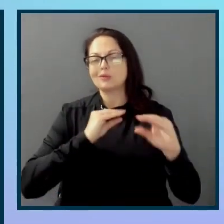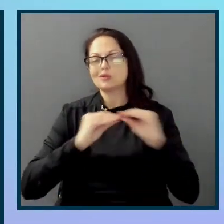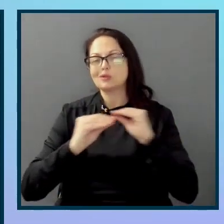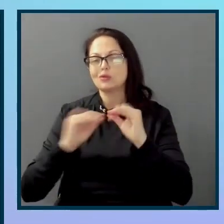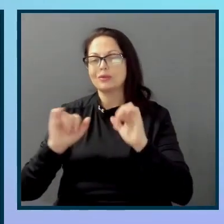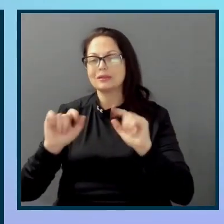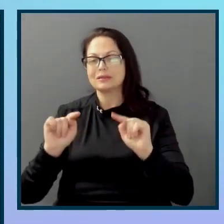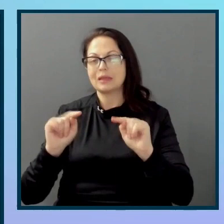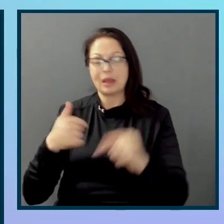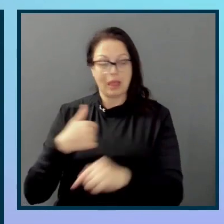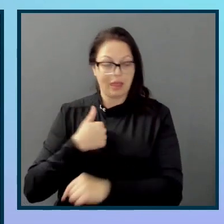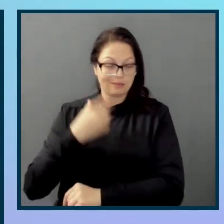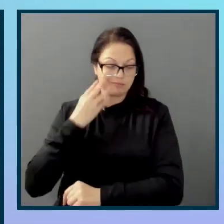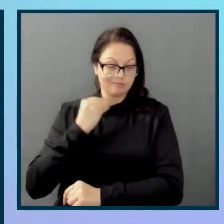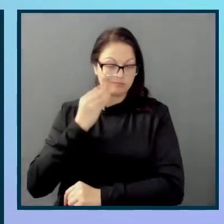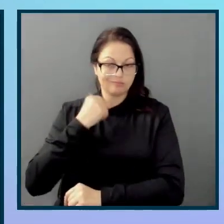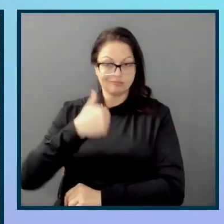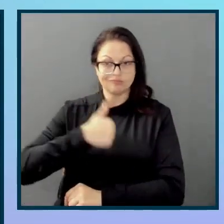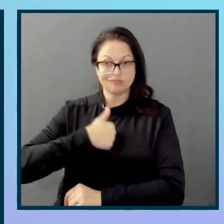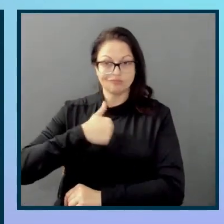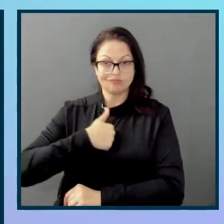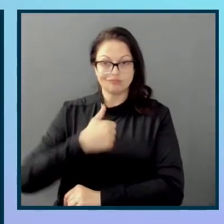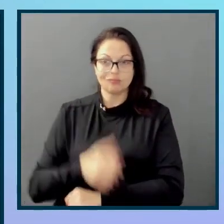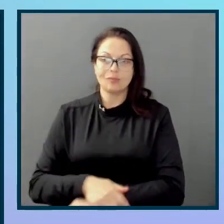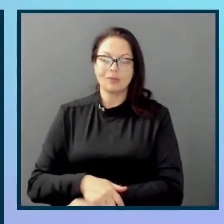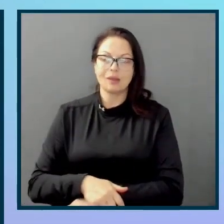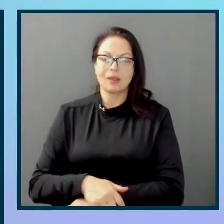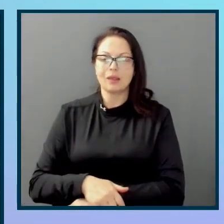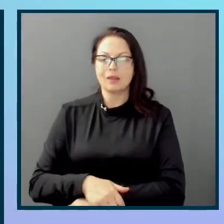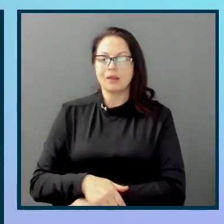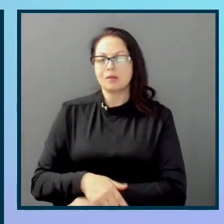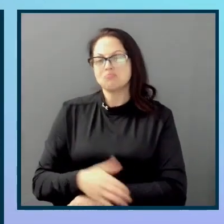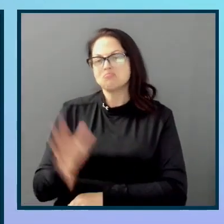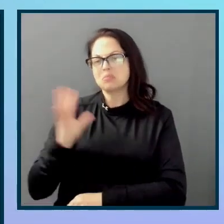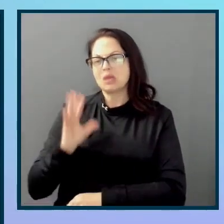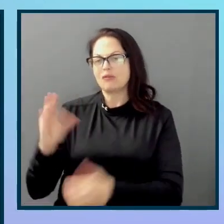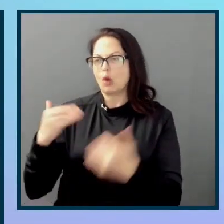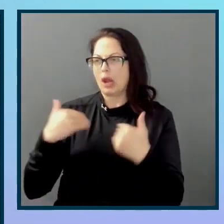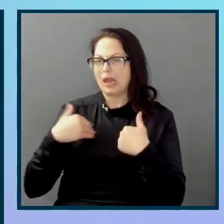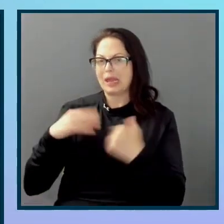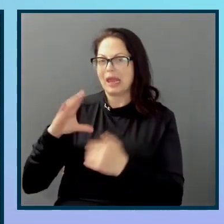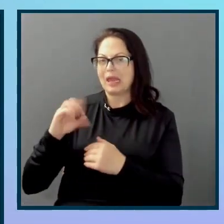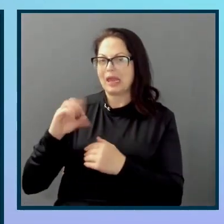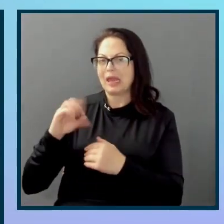A former colleague of mine was just getting started. He was an engineer, working on a product,